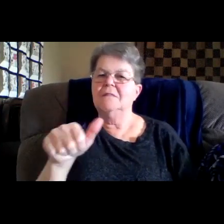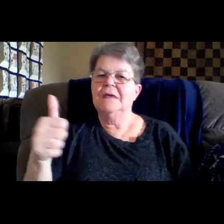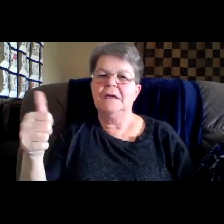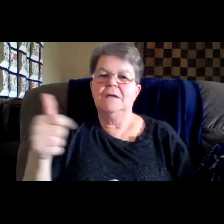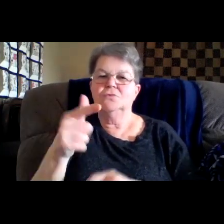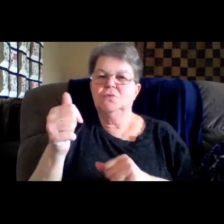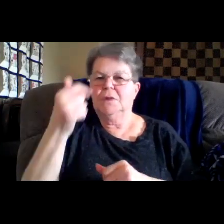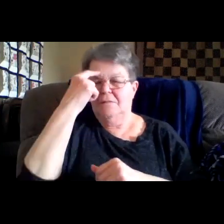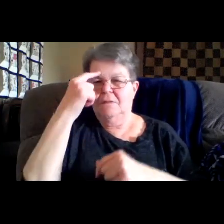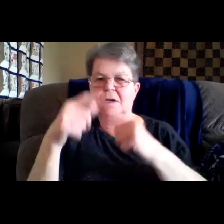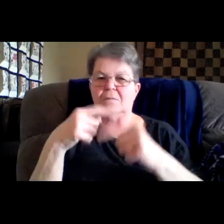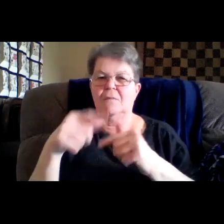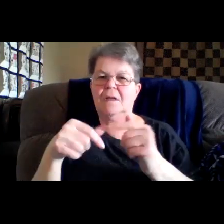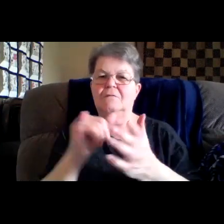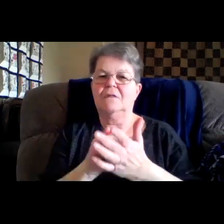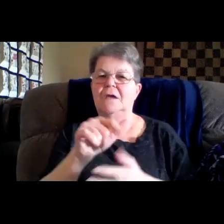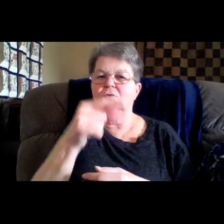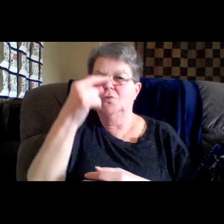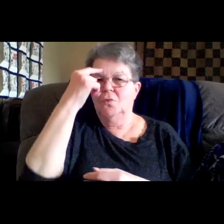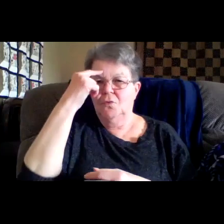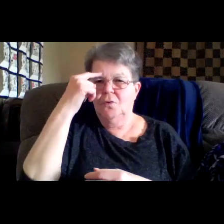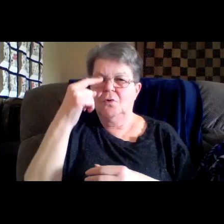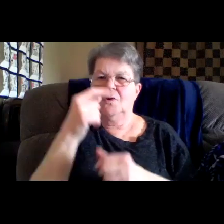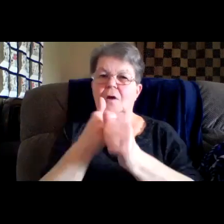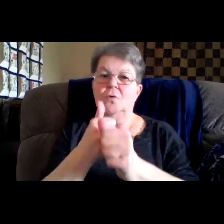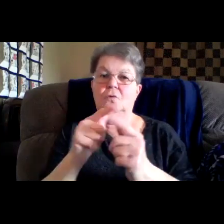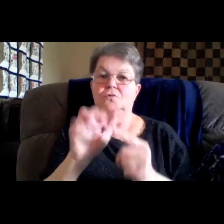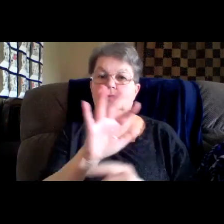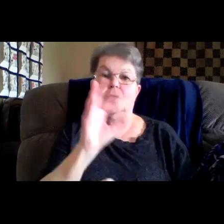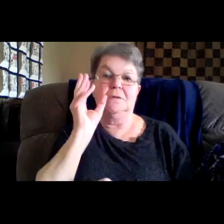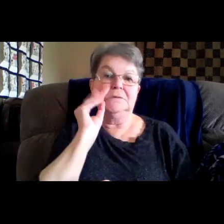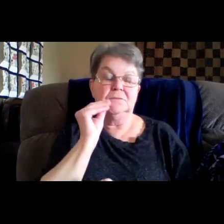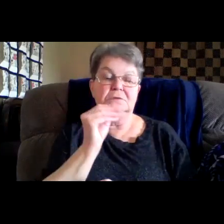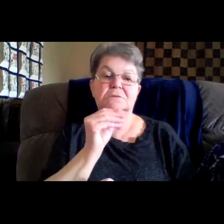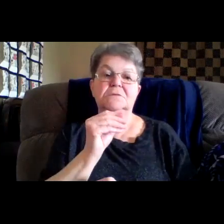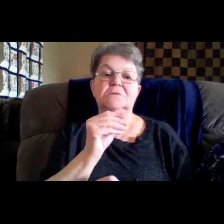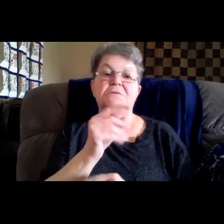that you think, you know, based on your experience, or you seeing the experience of other people,